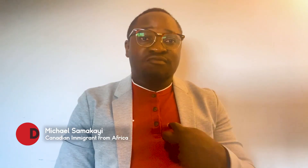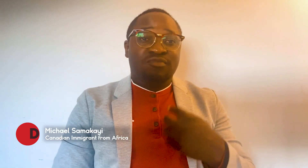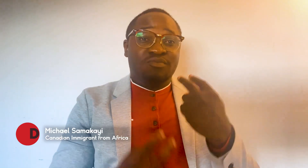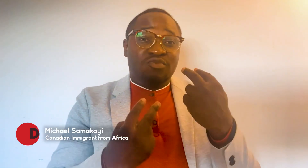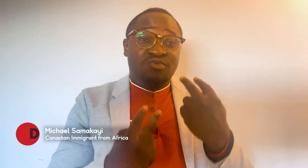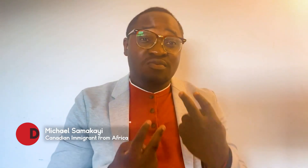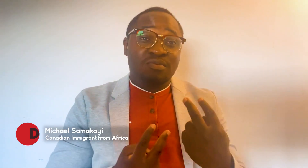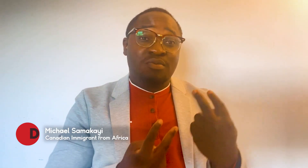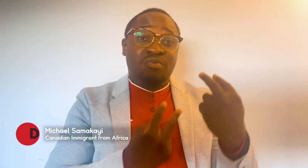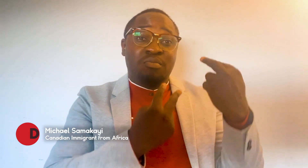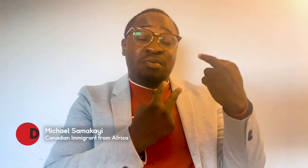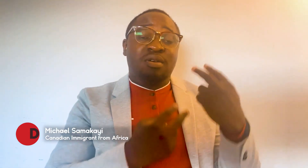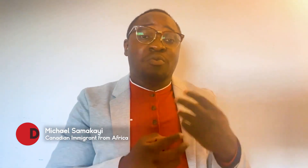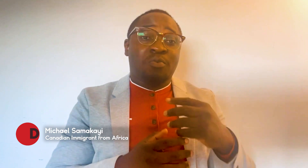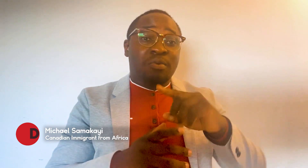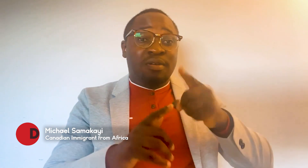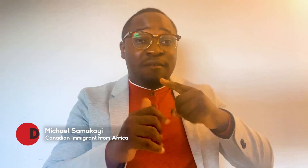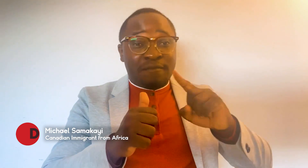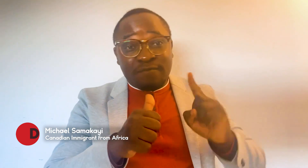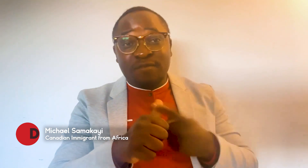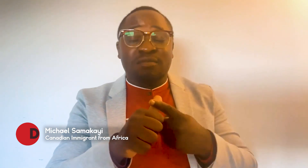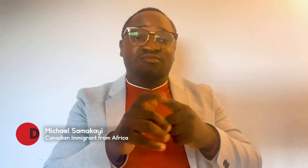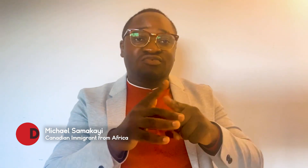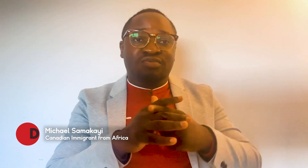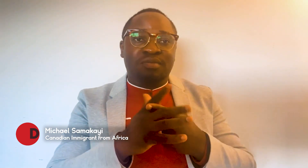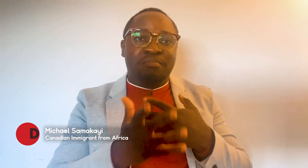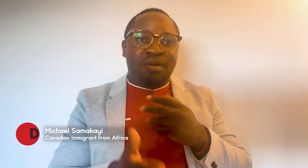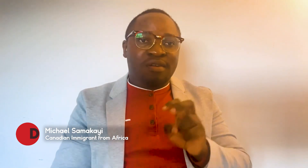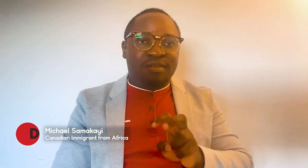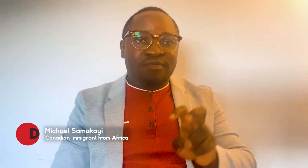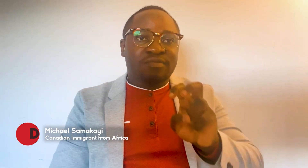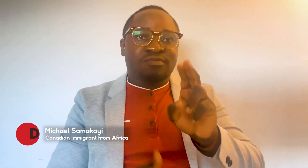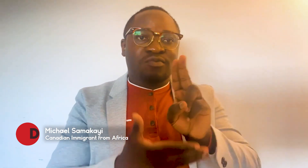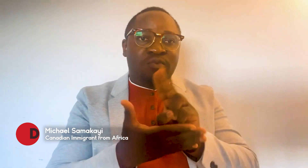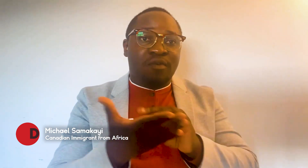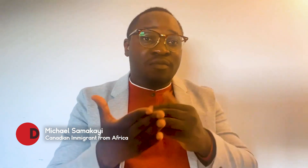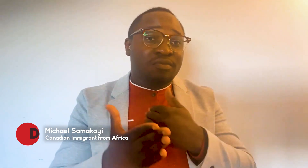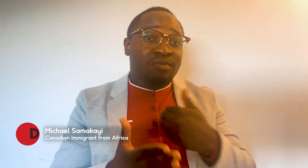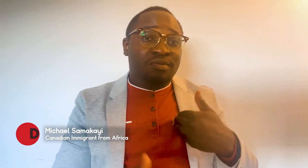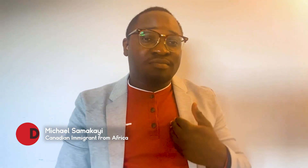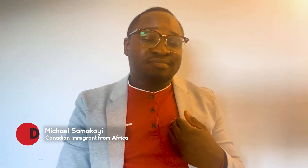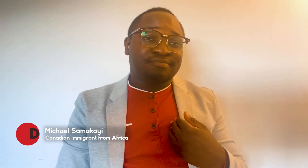Looking back, when I first started my journey at the University of Toronto,